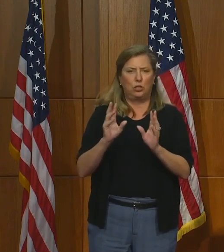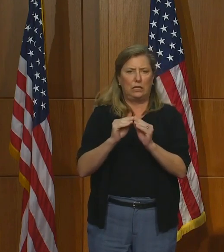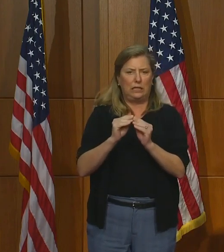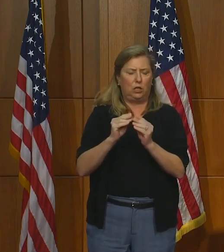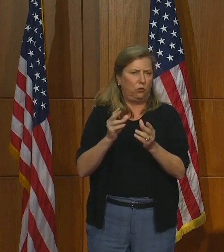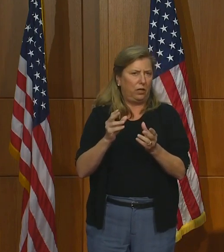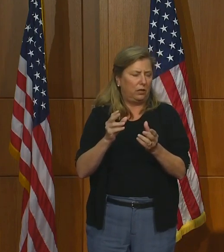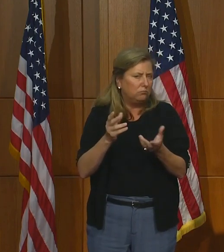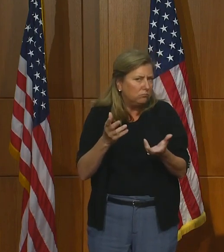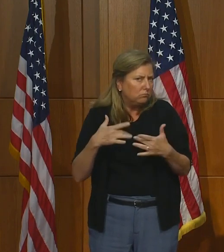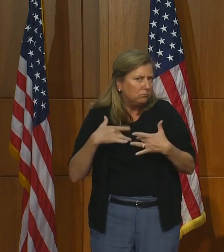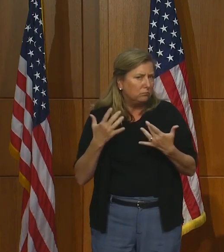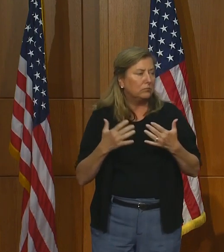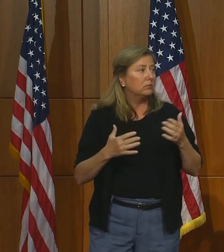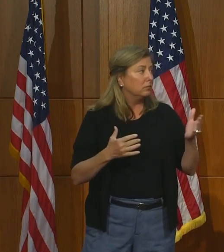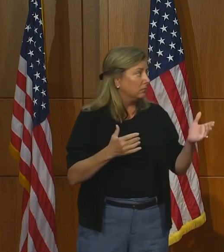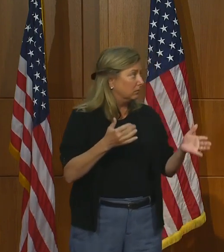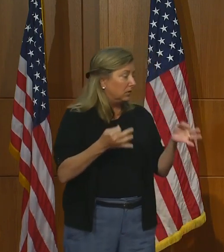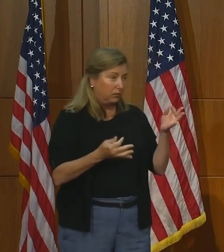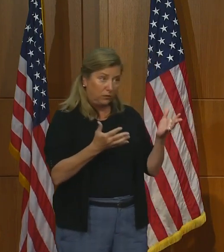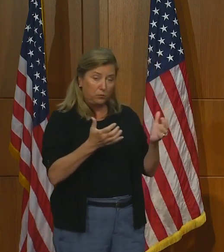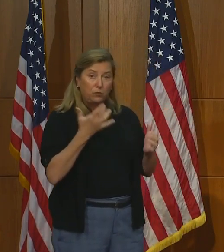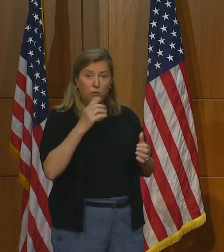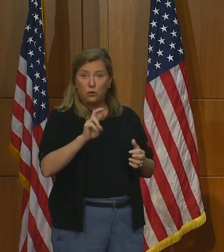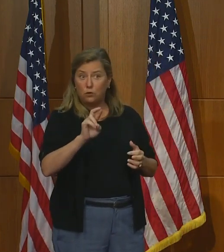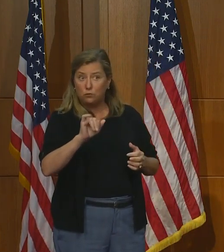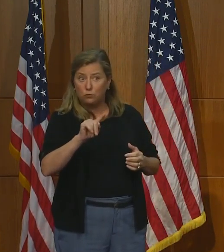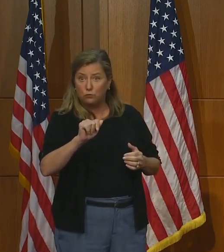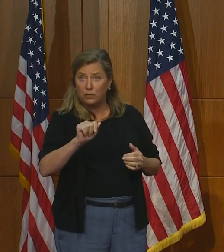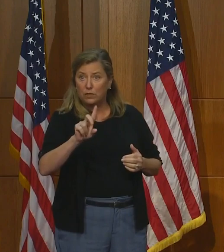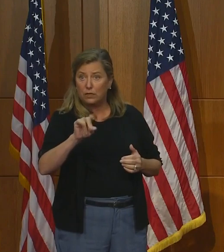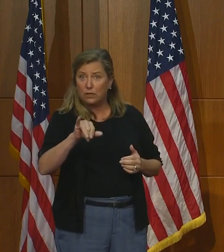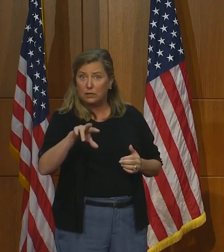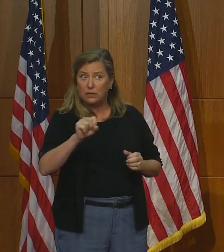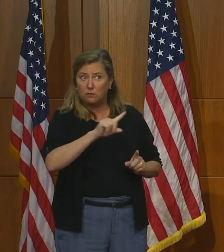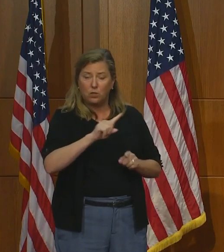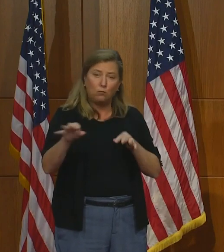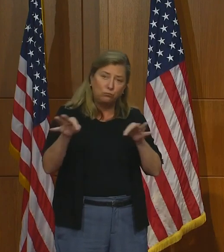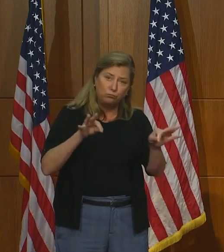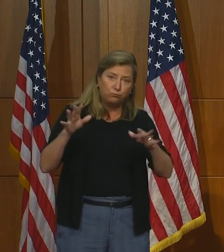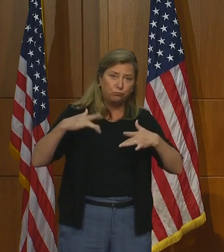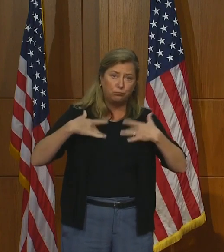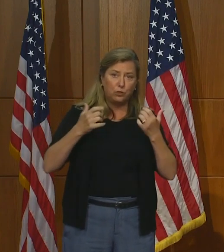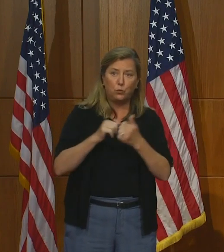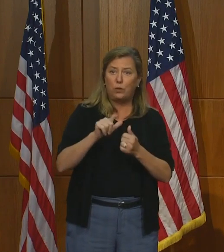YESTERDAY COMING APART FROM THE IF YOU WANT TO HAVE OUR READ